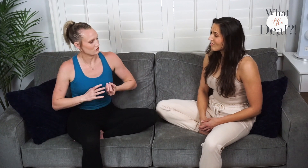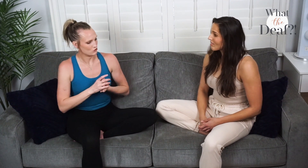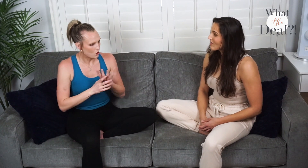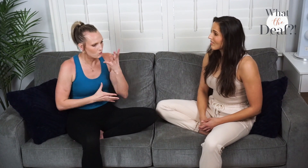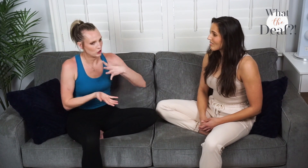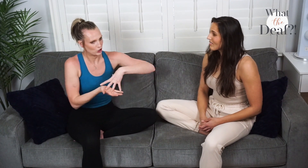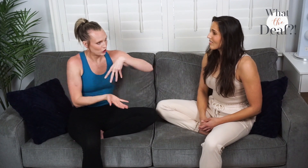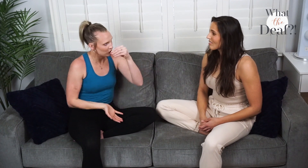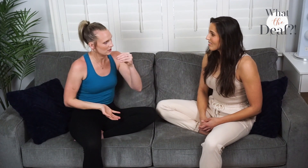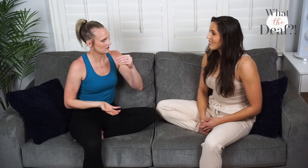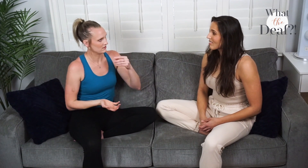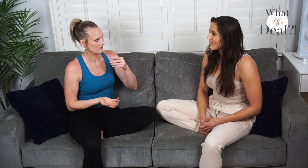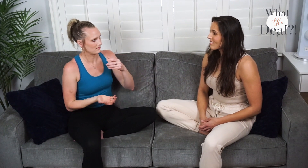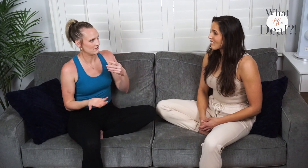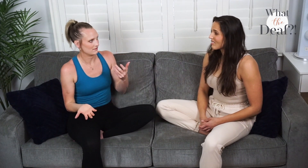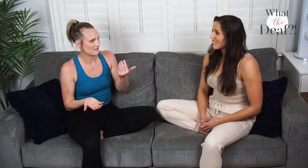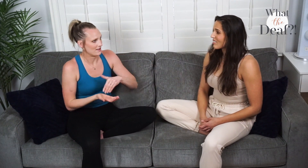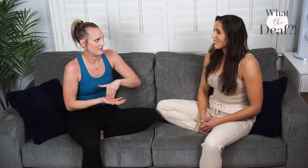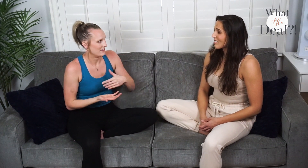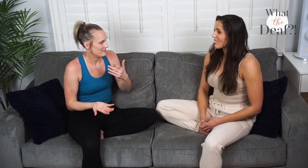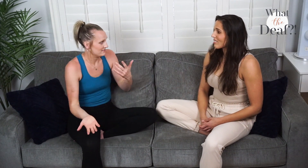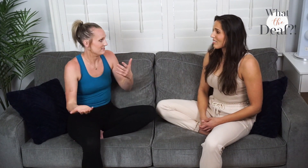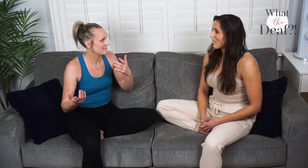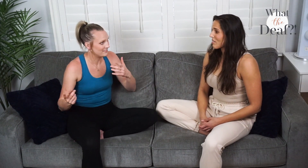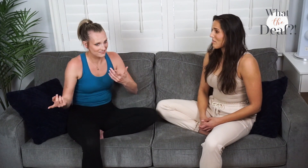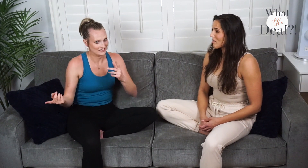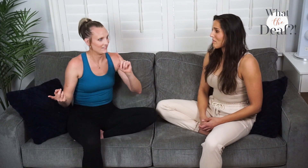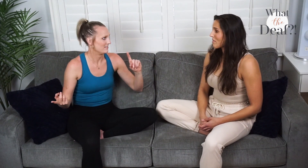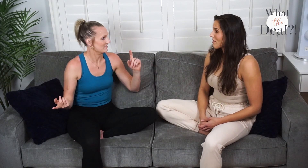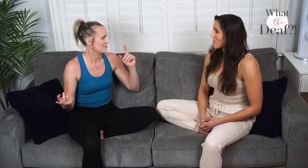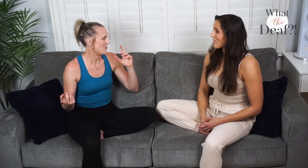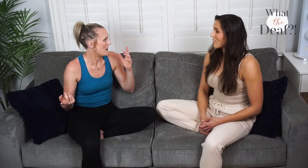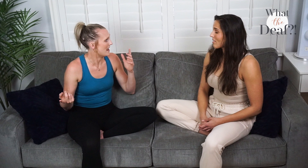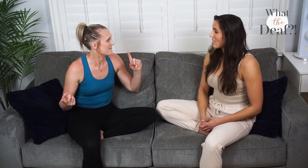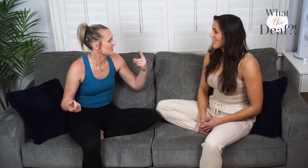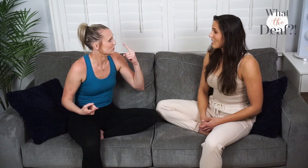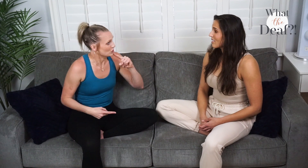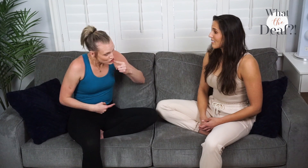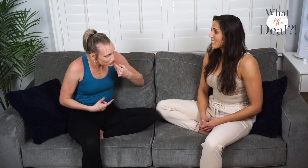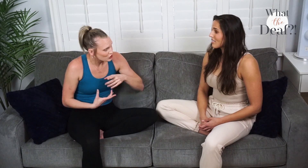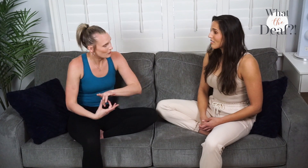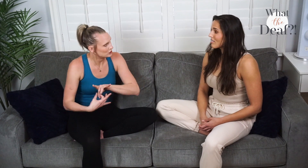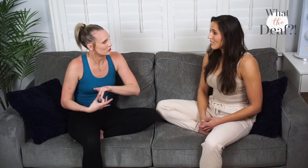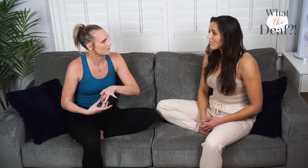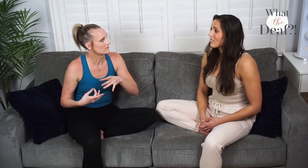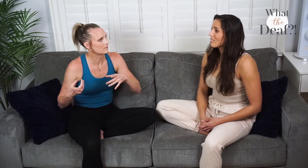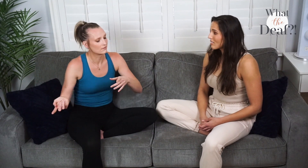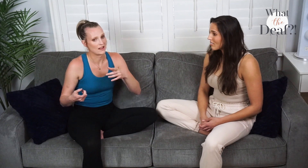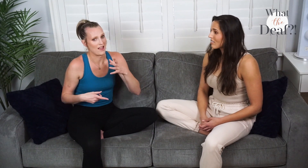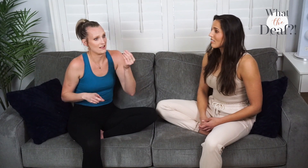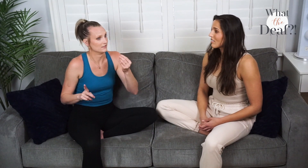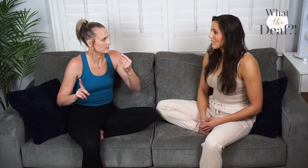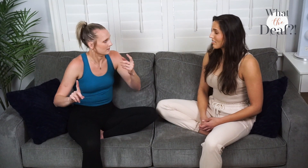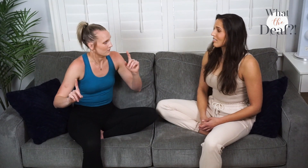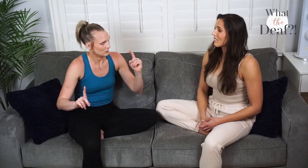and learning a lot. Again, he’s the first serious relationship I’ve been in,